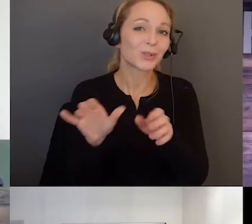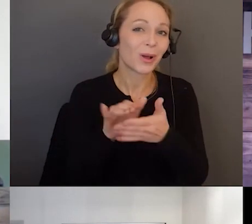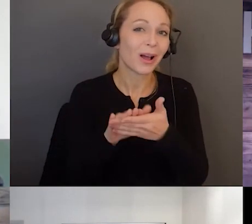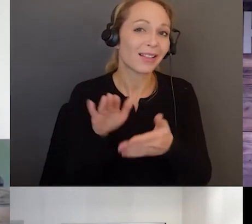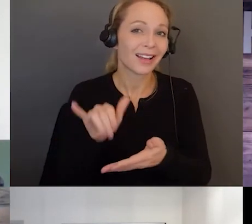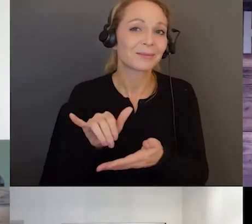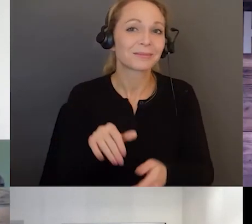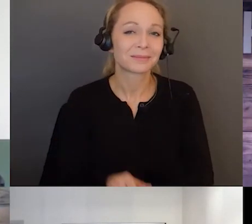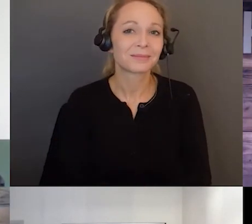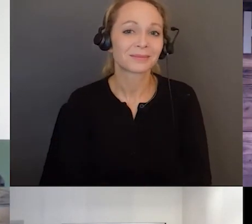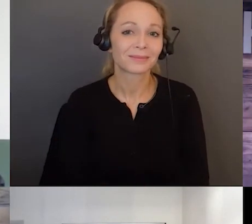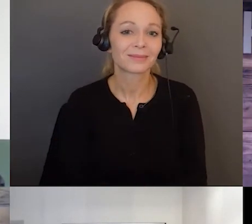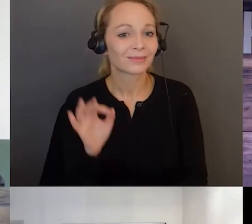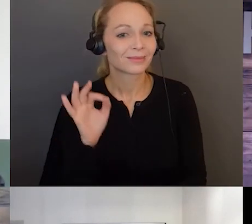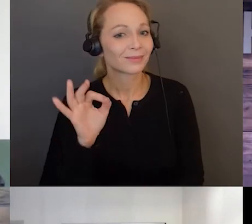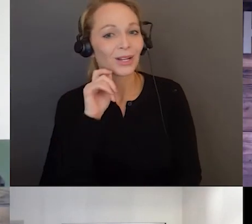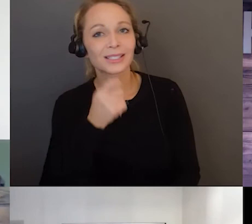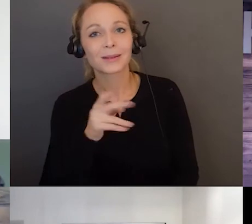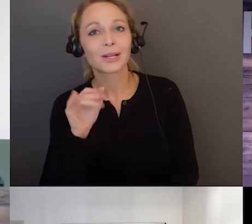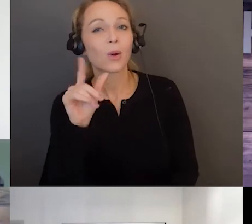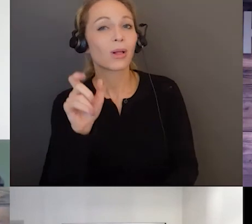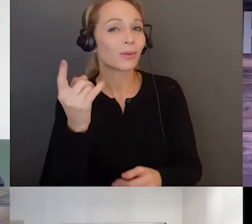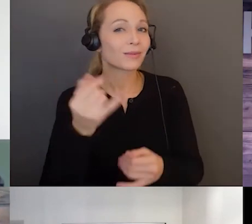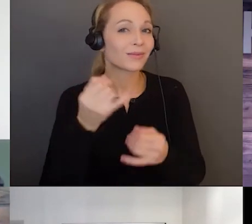AWESOME. ONE FINAL QUESTION.